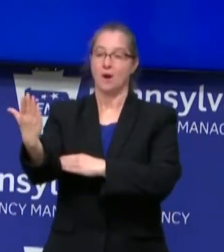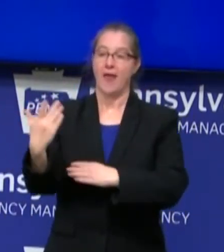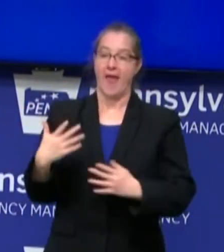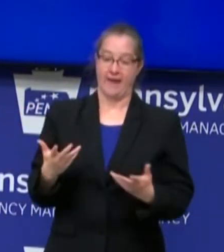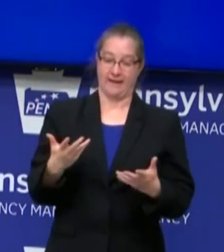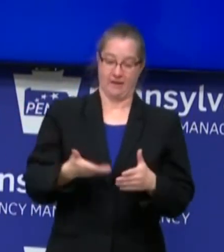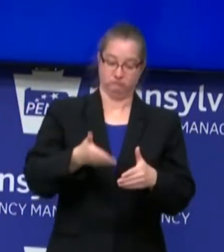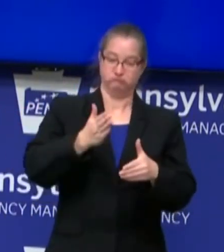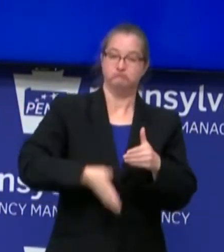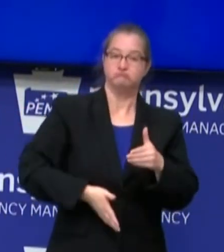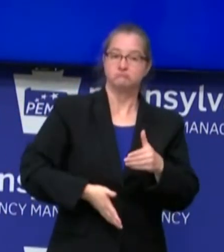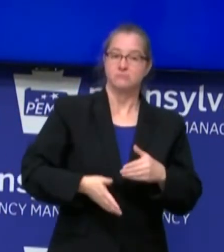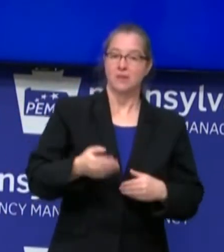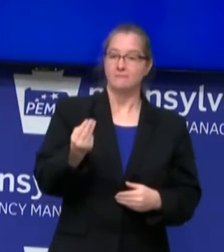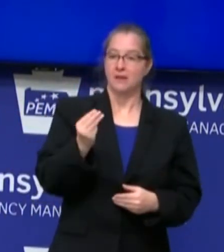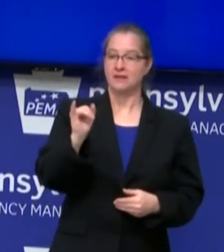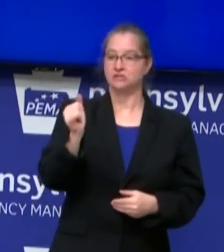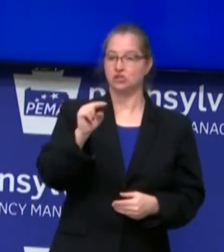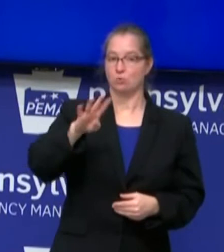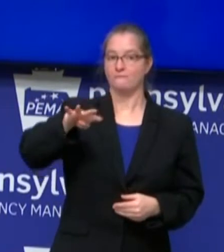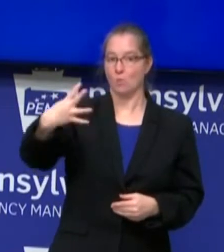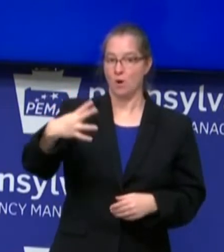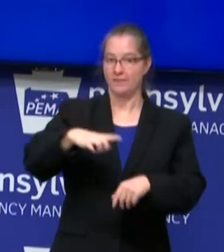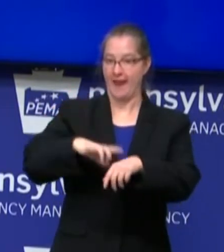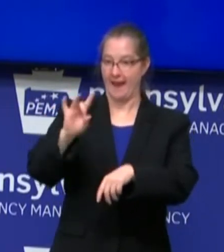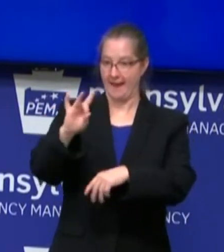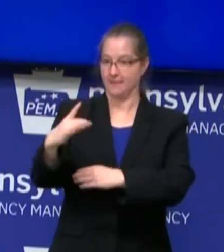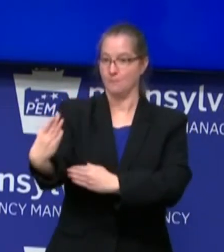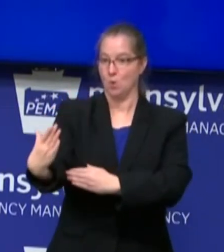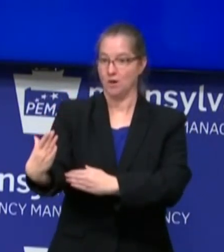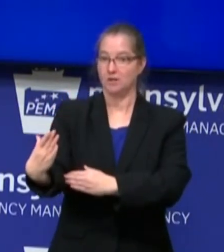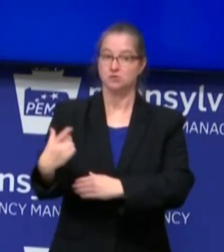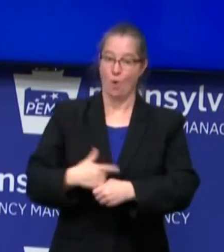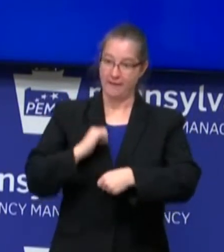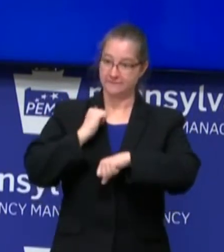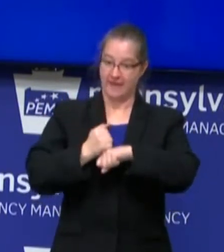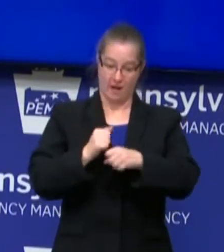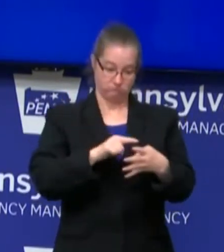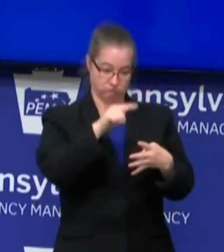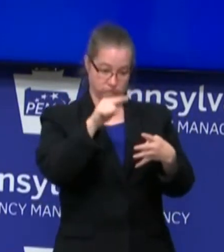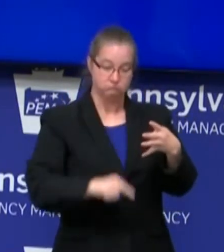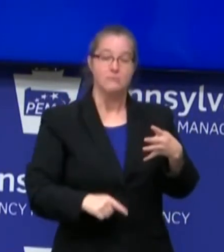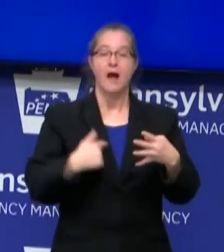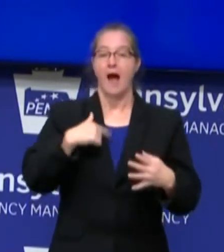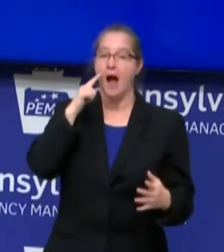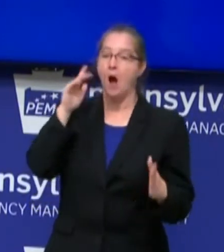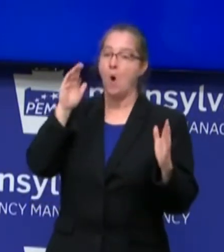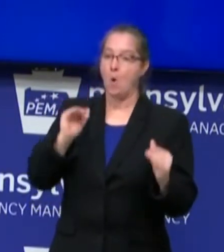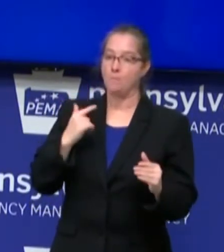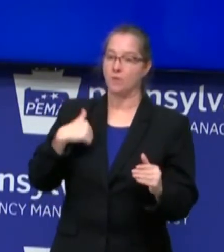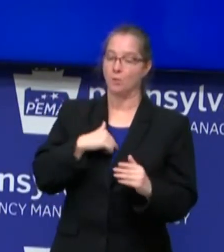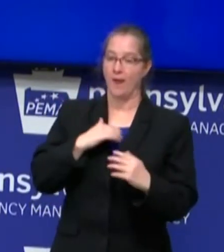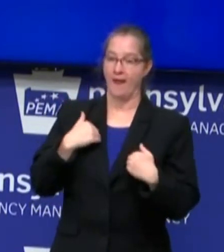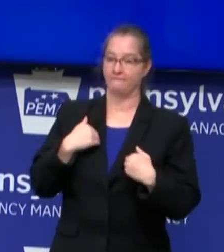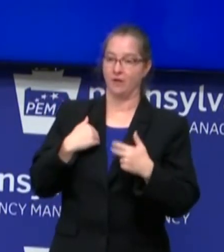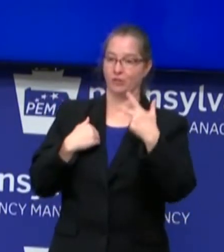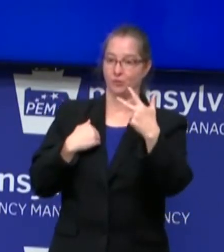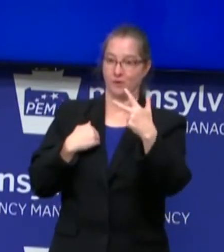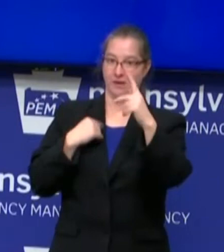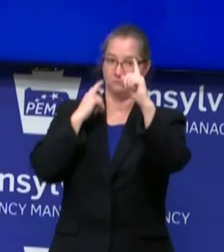BUTLEBASED ATTORNEY TOM KING HAS FILED THE LAWSUIT SAYING WOLF'S ORDERS ARE UNCONSTITUTIONAL . KING